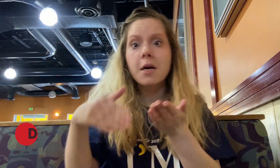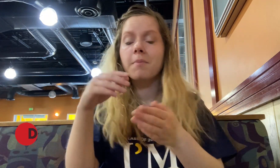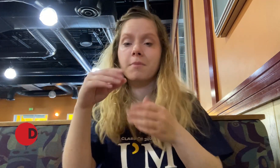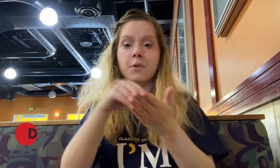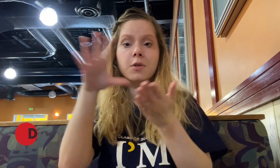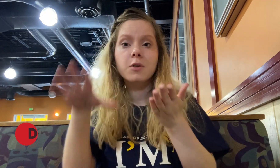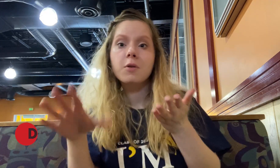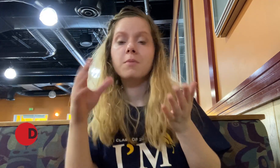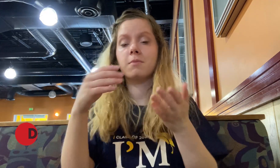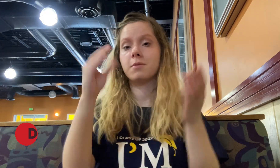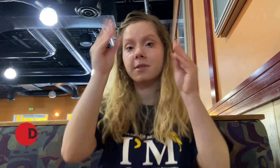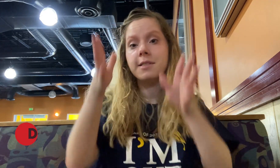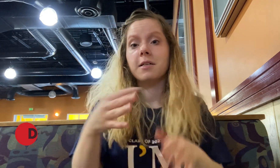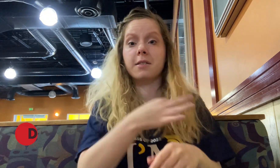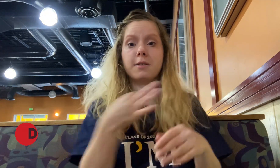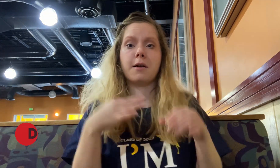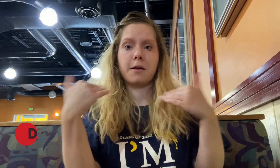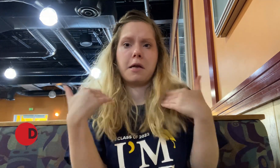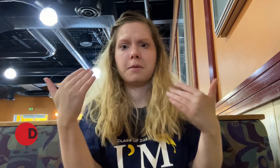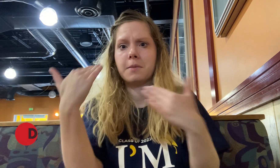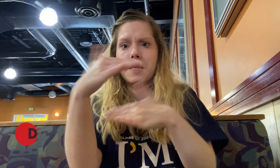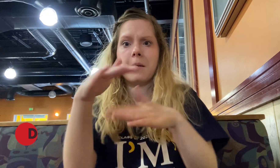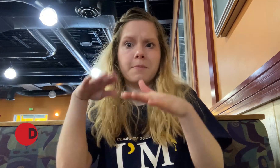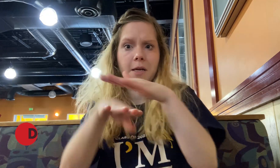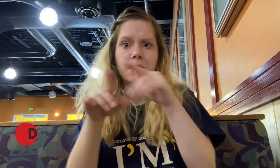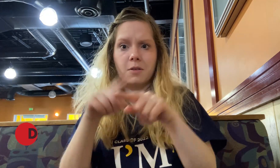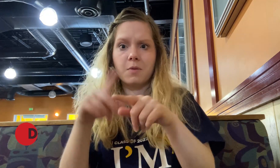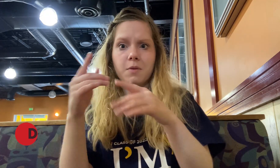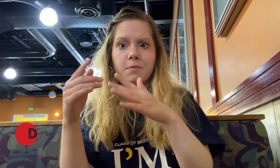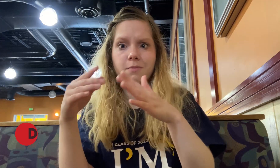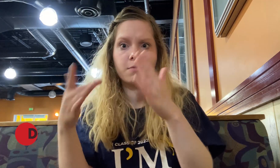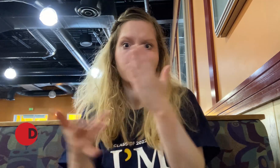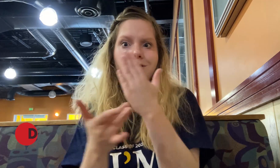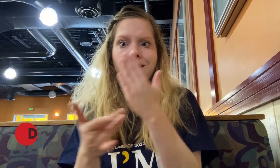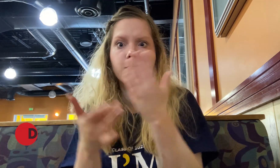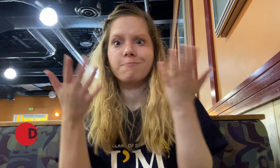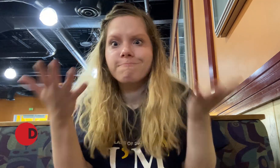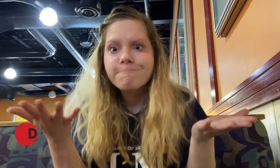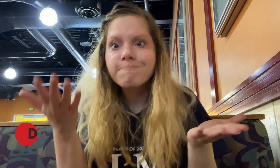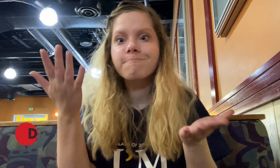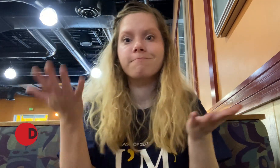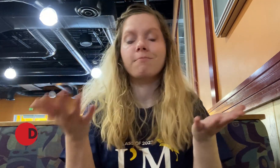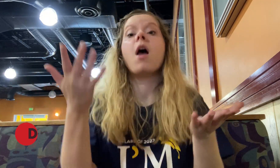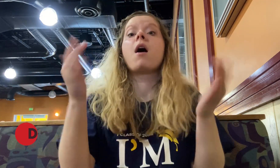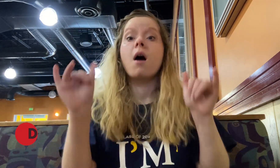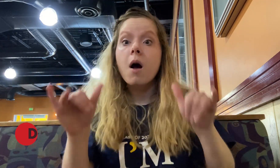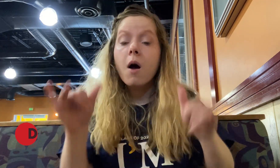Some students, teachers, and staff had limited access to technology.